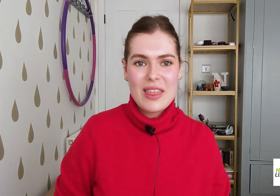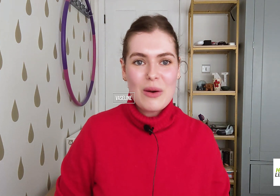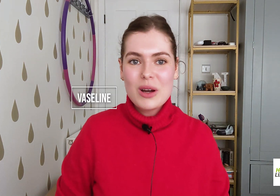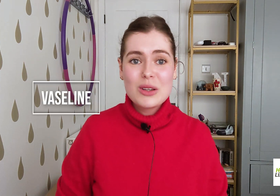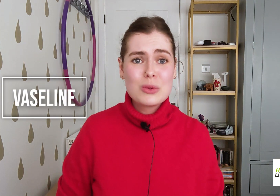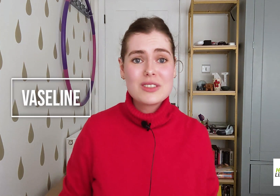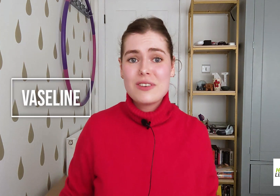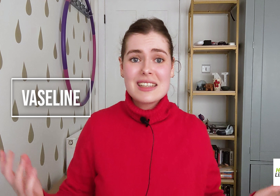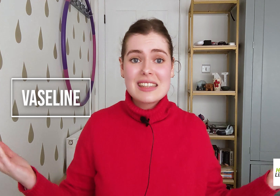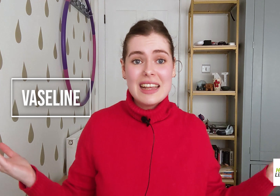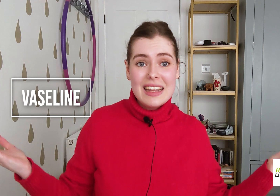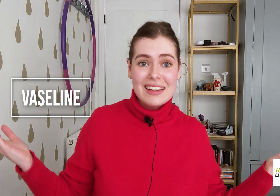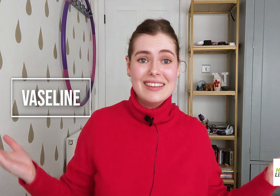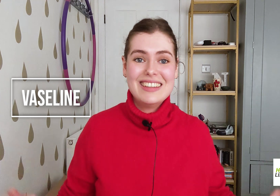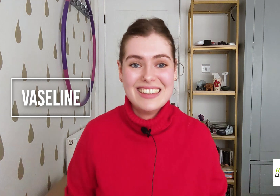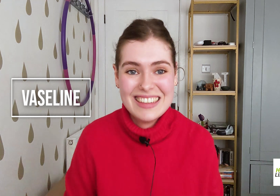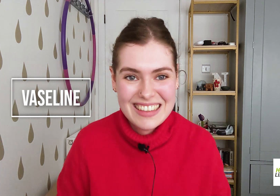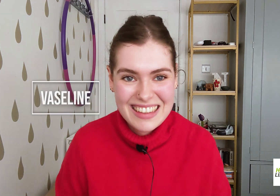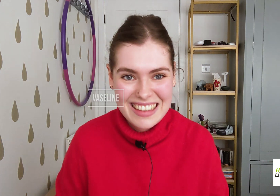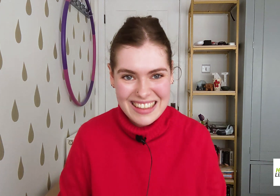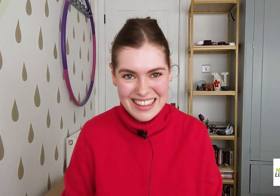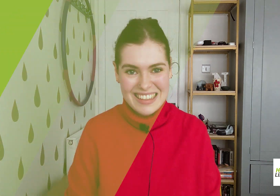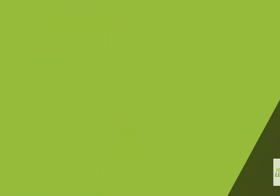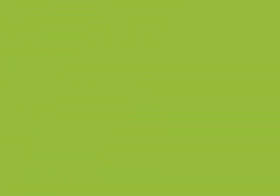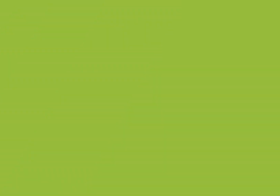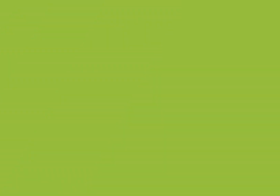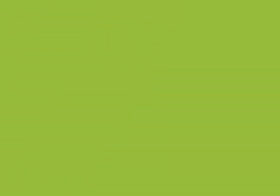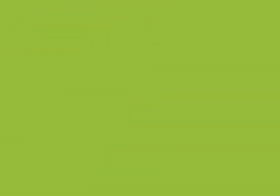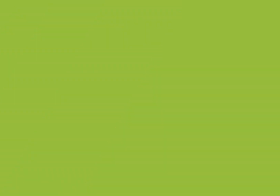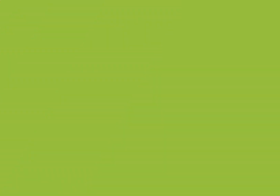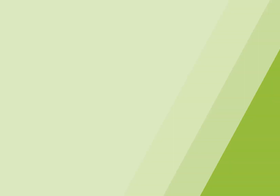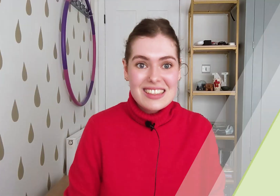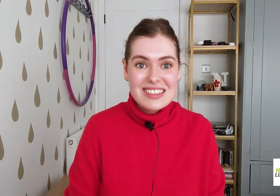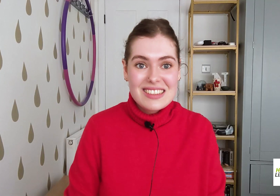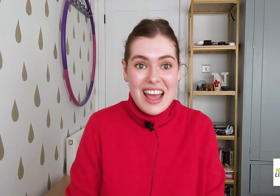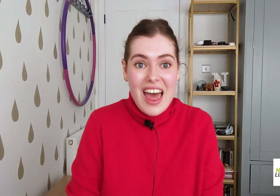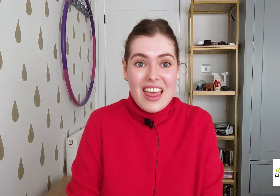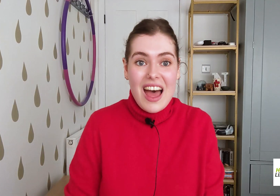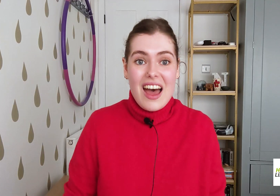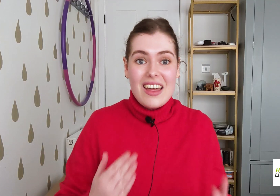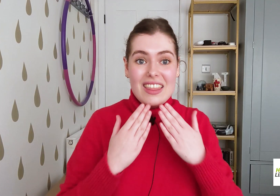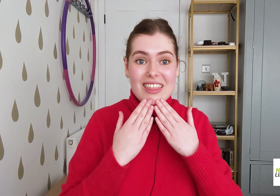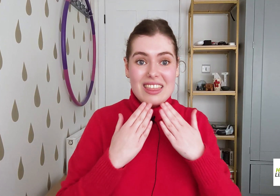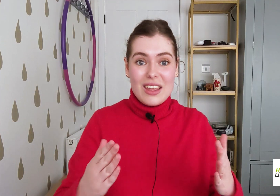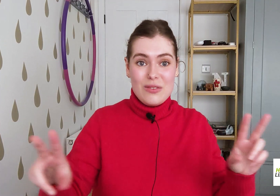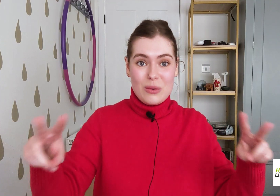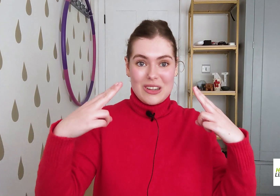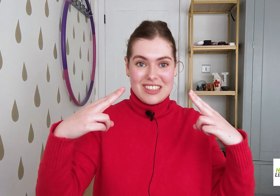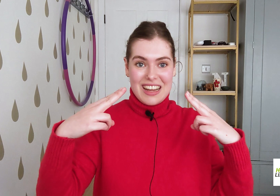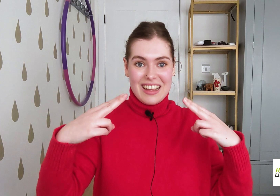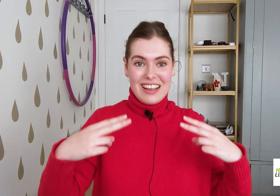That word was “VASELINE”. Yes. Thank you for watching.